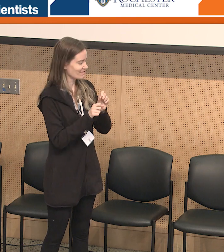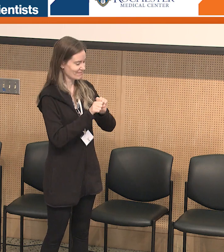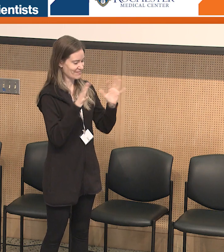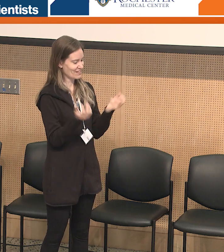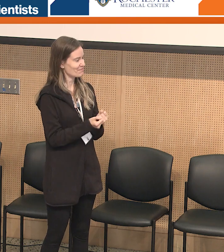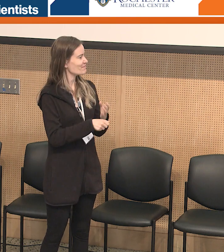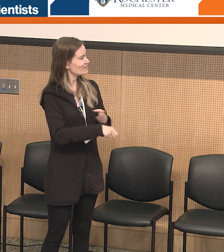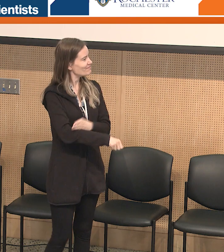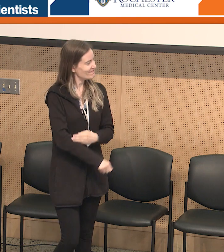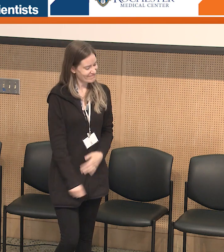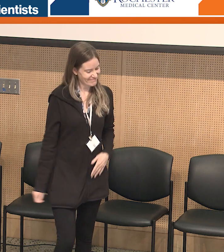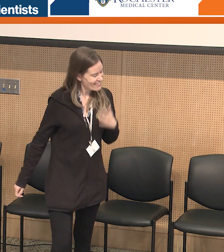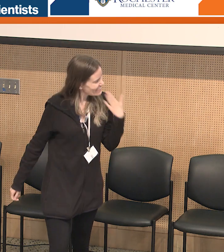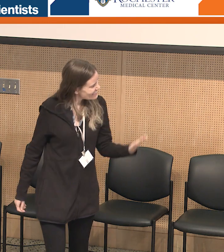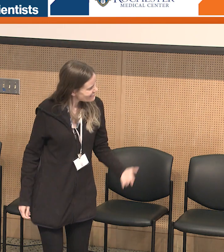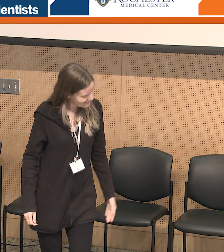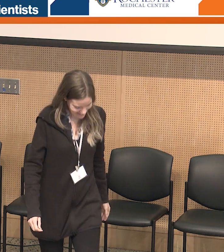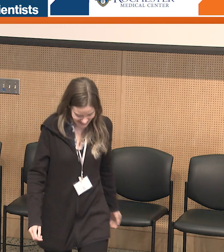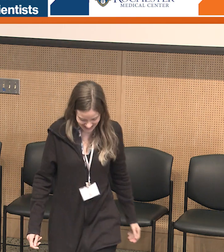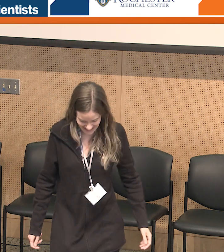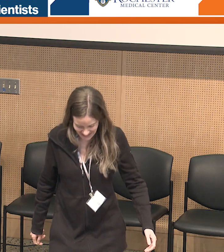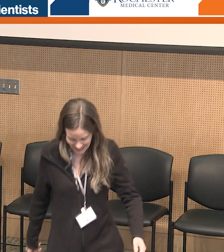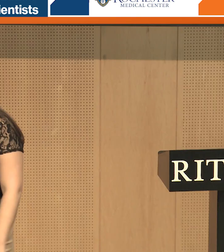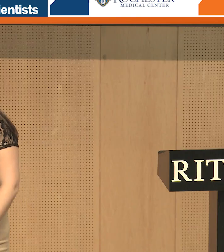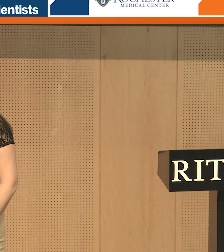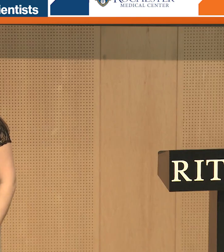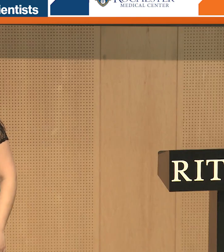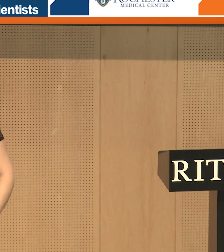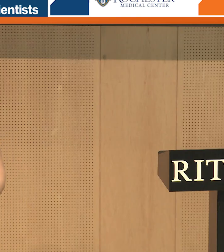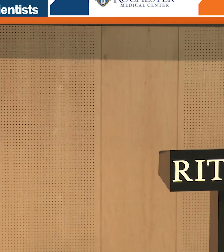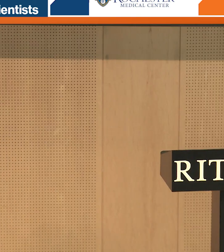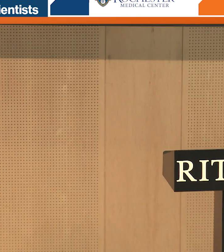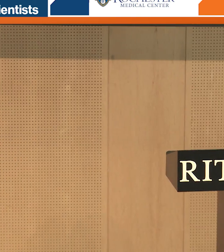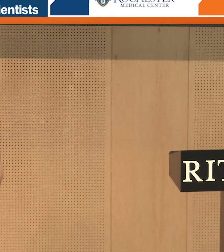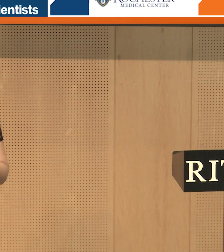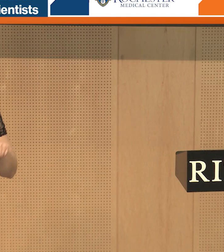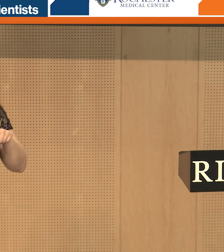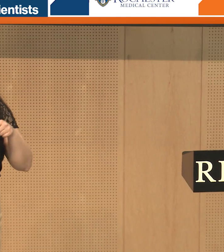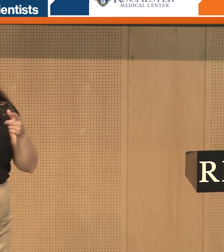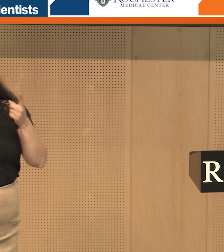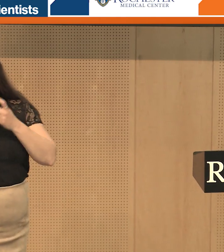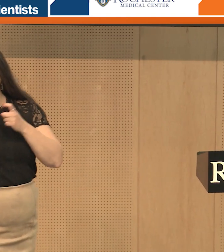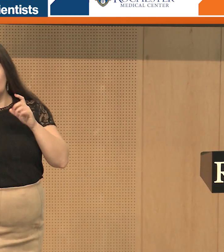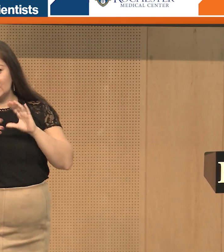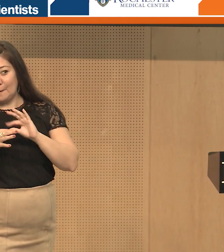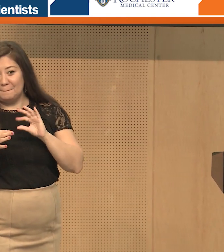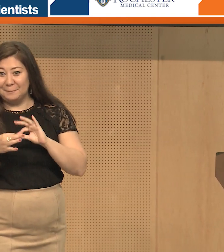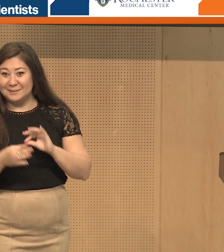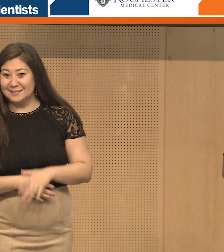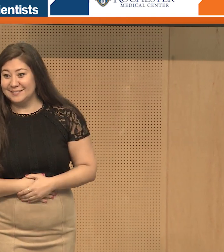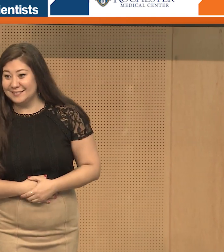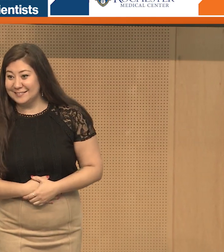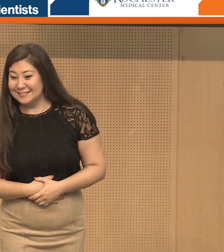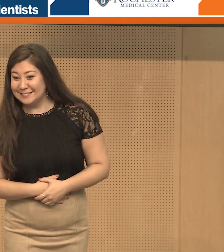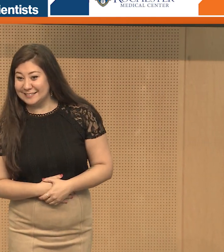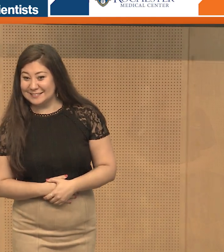so that they can understand STEM subjects better. I 100% agree with that. Are there any other questions or comments?